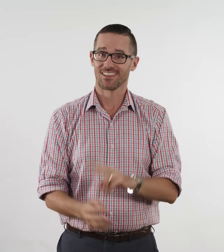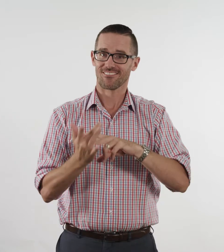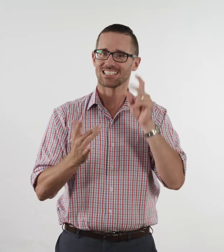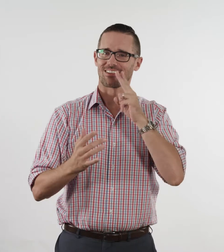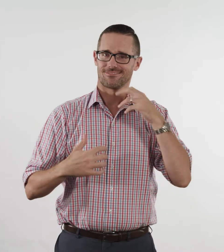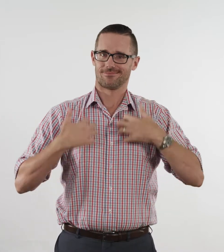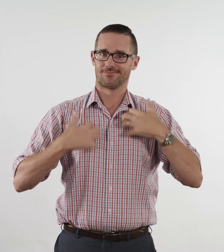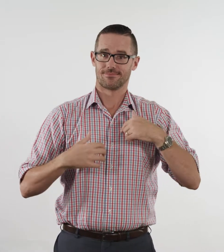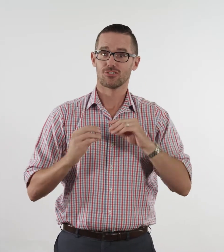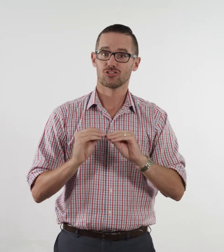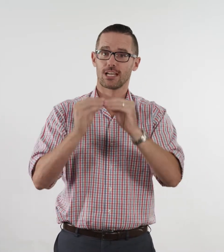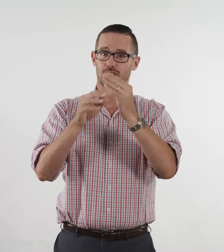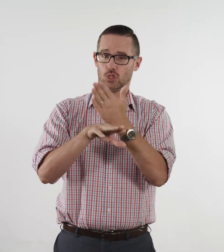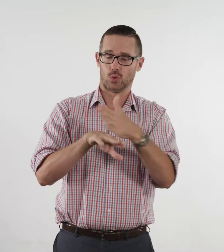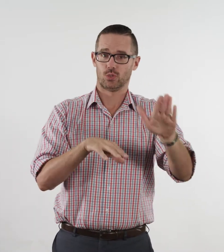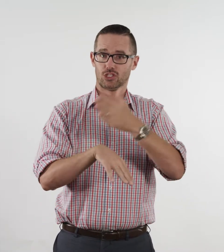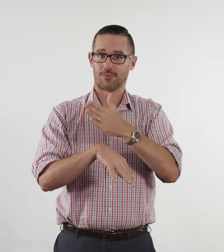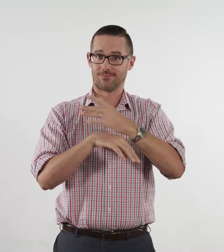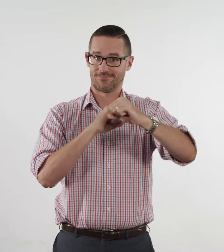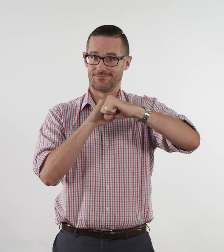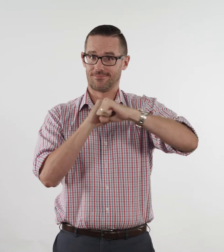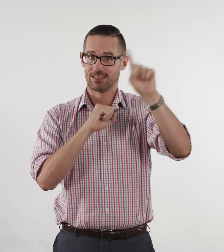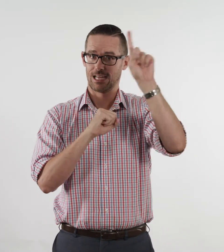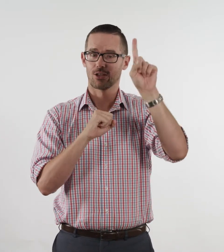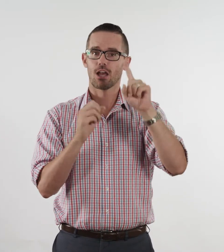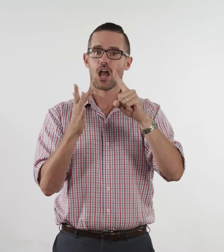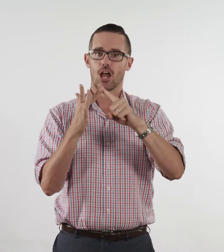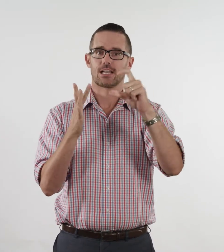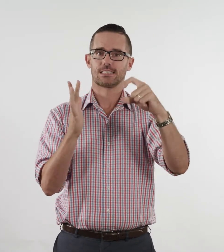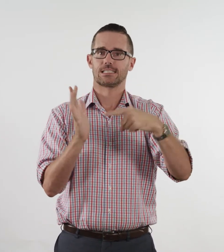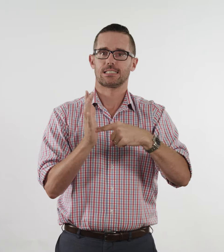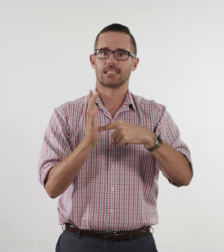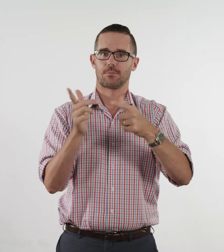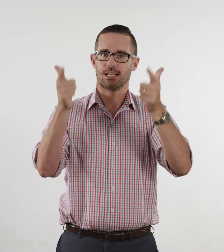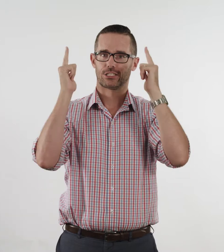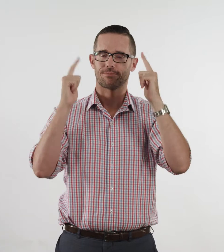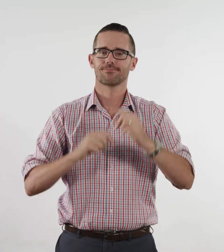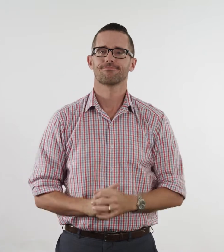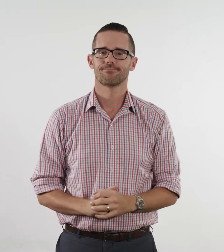We are excited to advertise for a newly created position – ICT Manager.